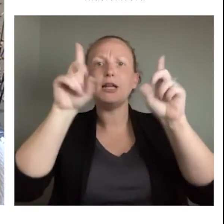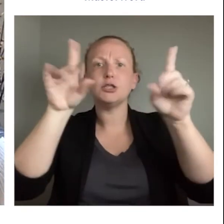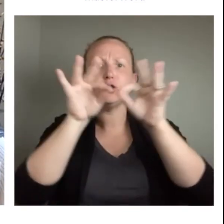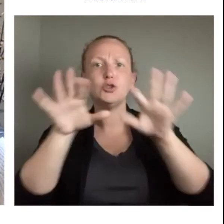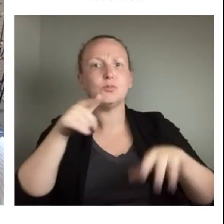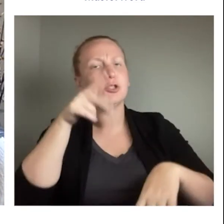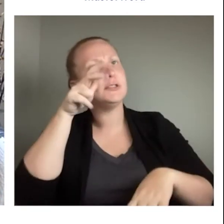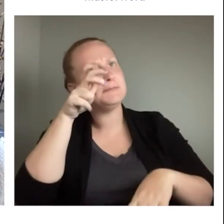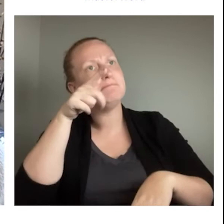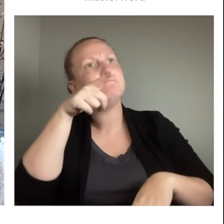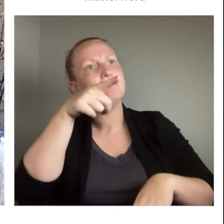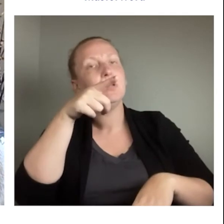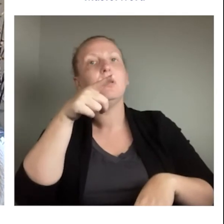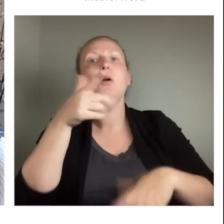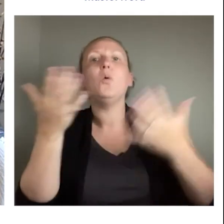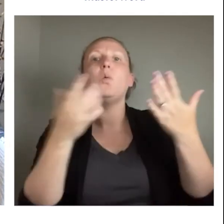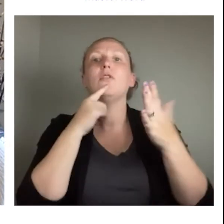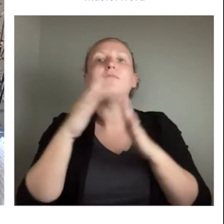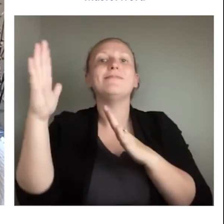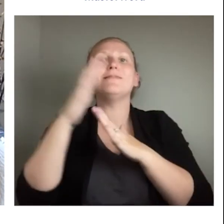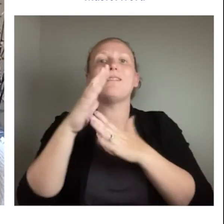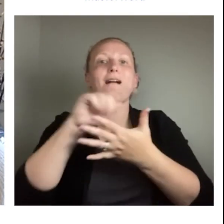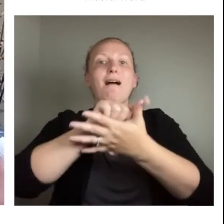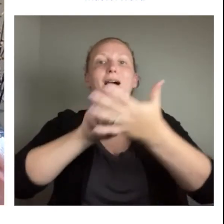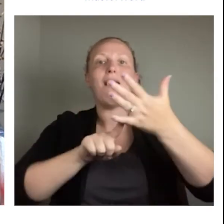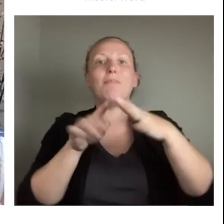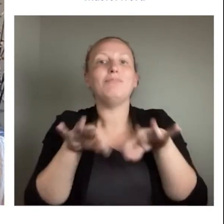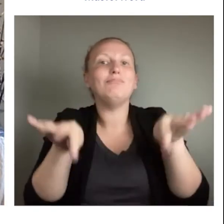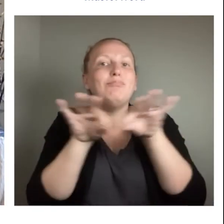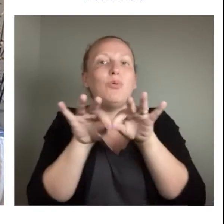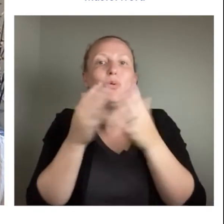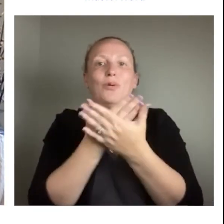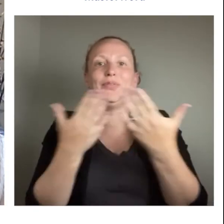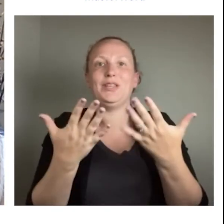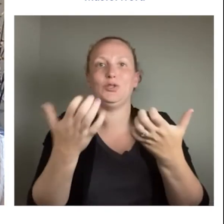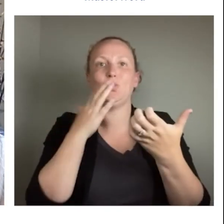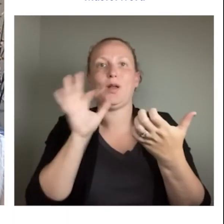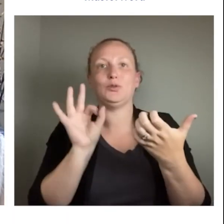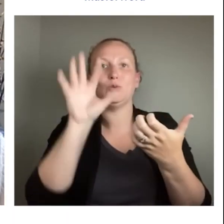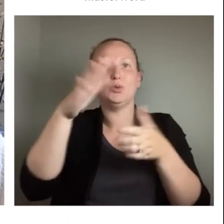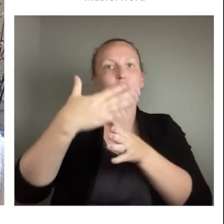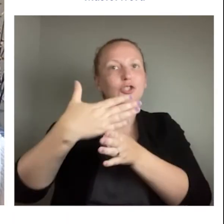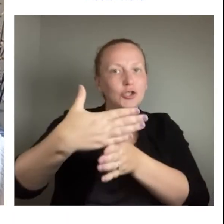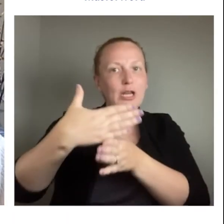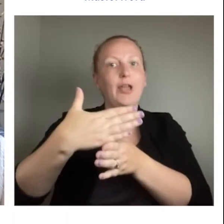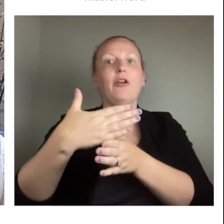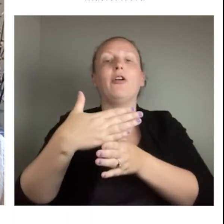top key things you would like to share, the most important one to be prepared in